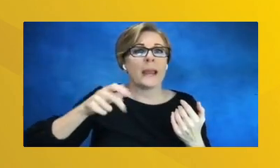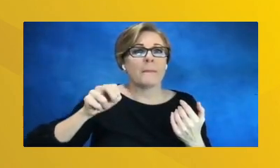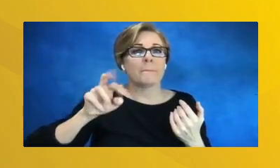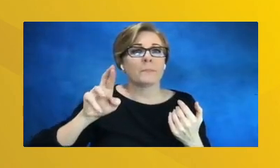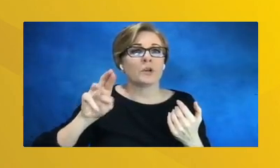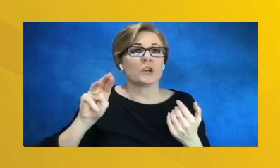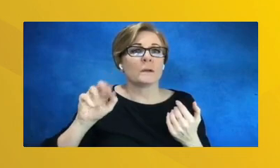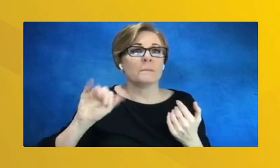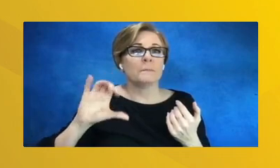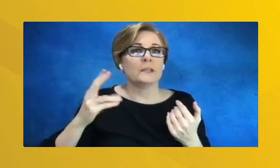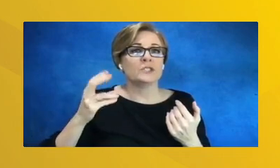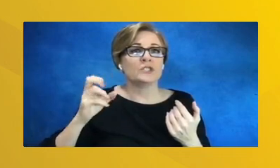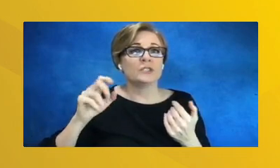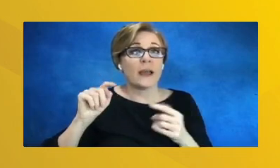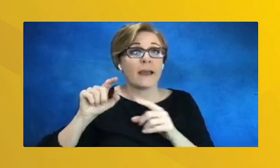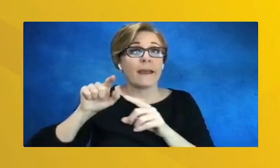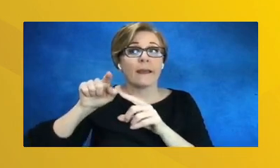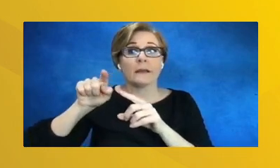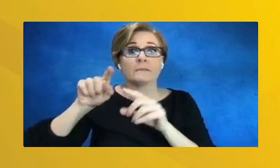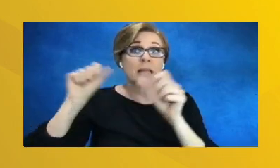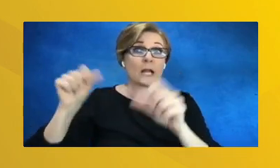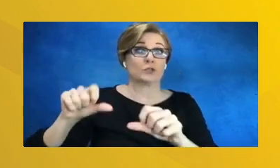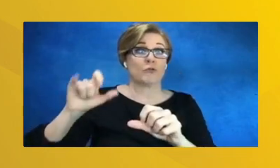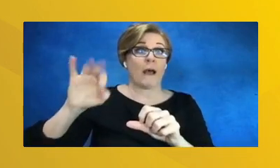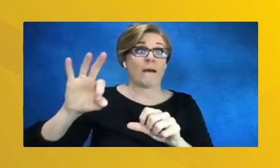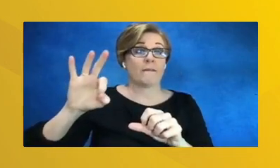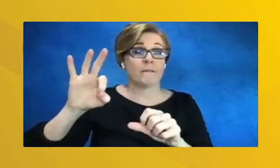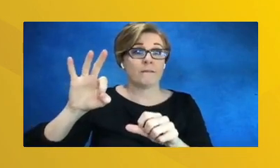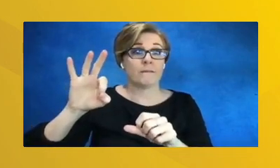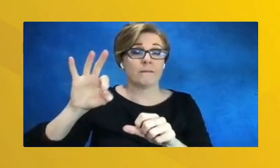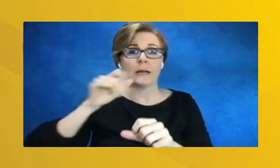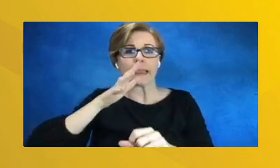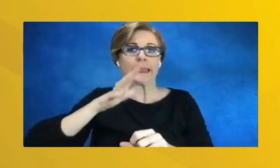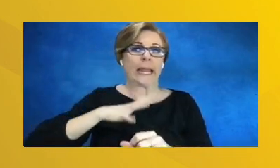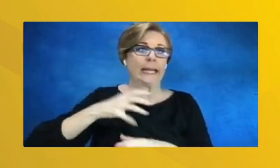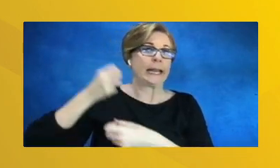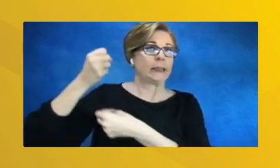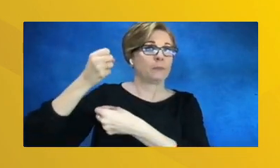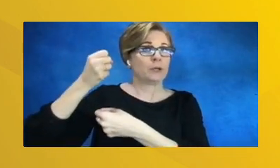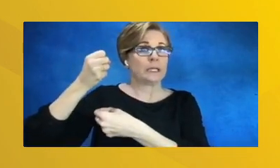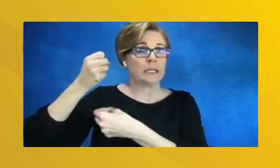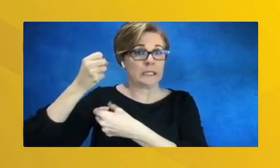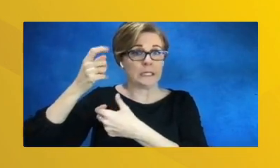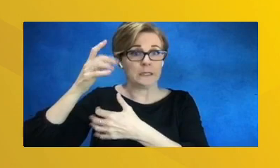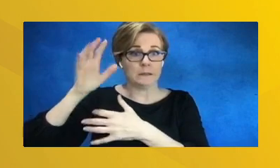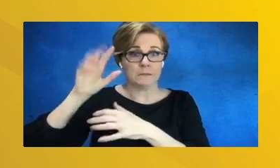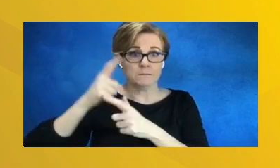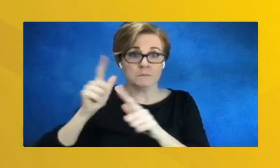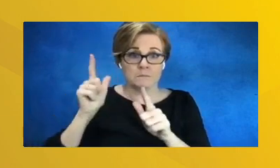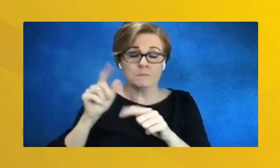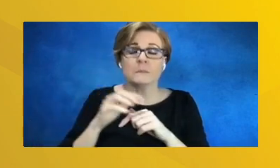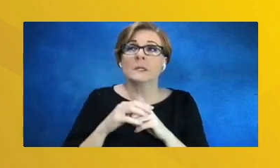And so she used that opportunity to discuss how close looking and observation skills can